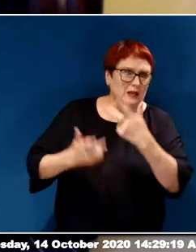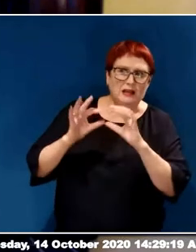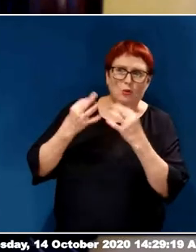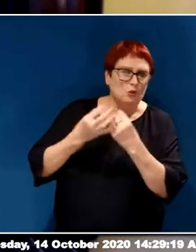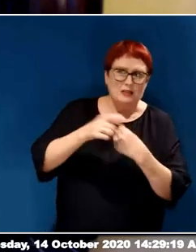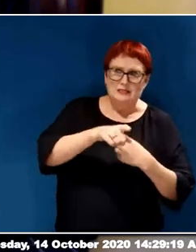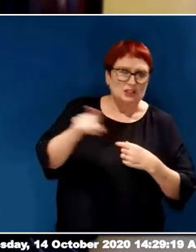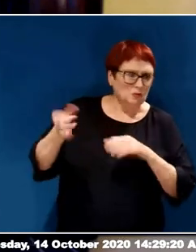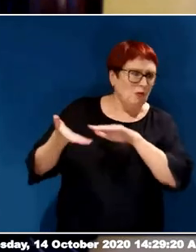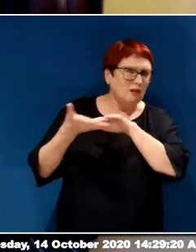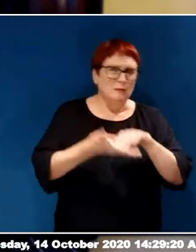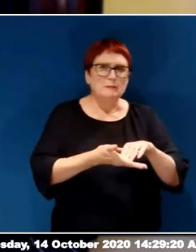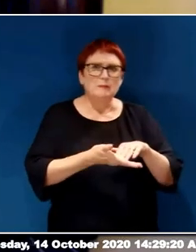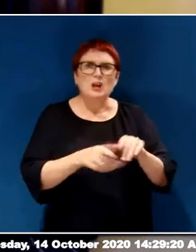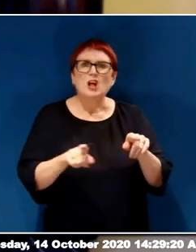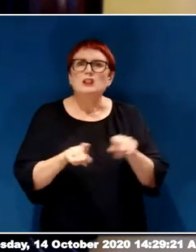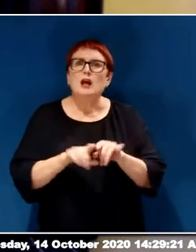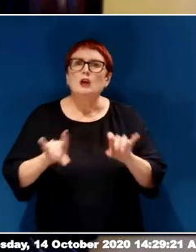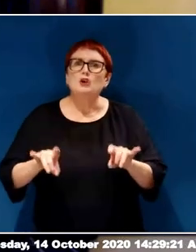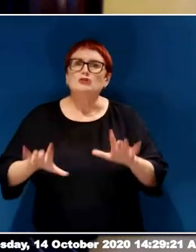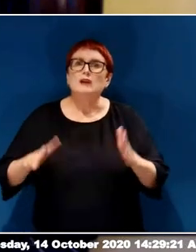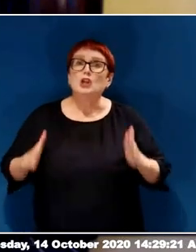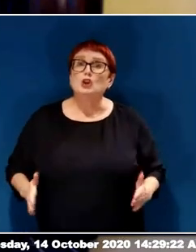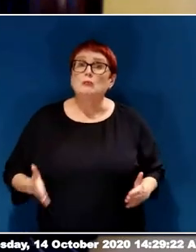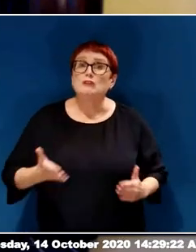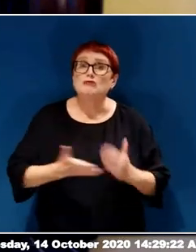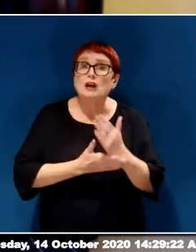you know, depending on where they're from, often there are State-based